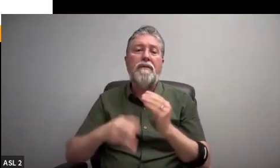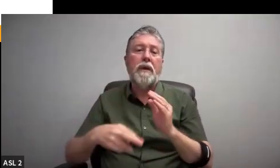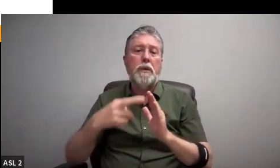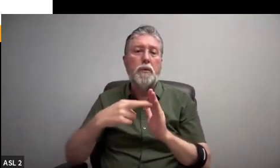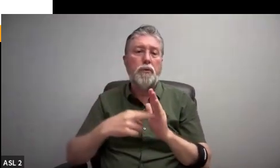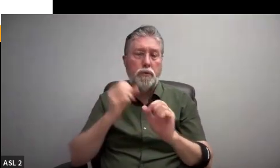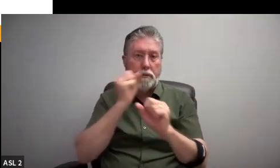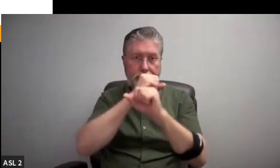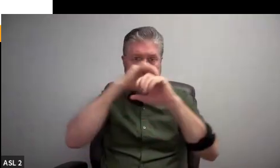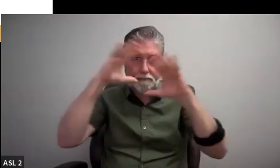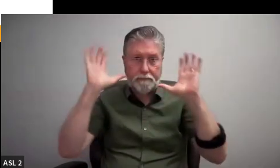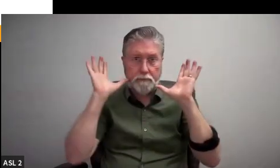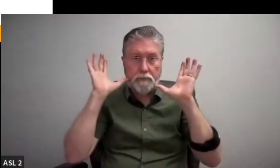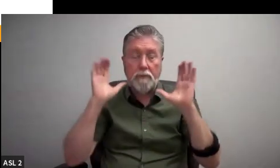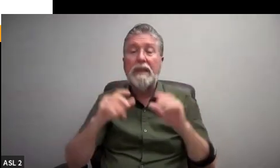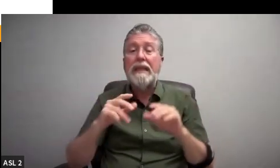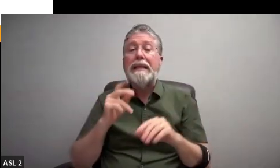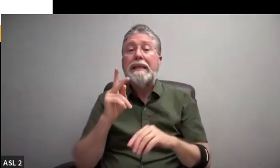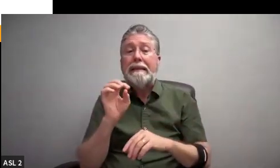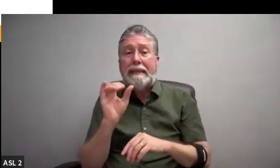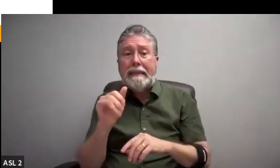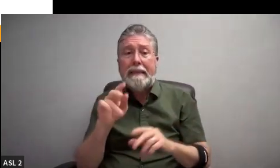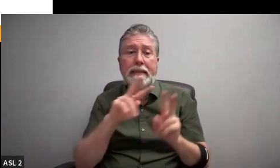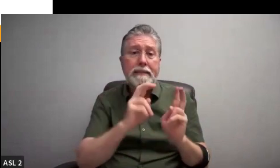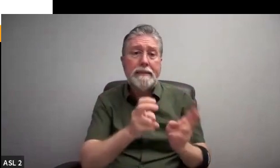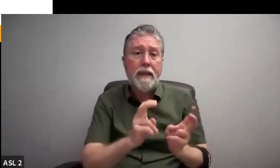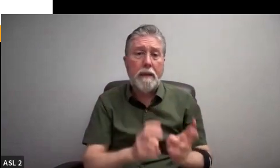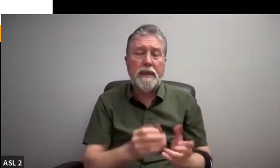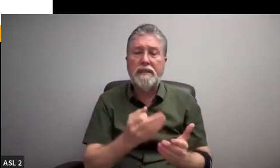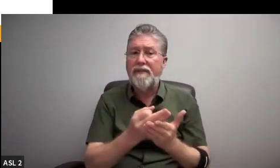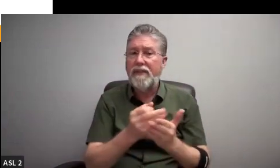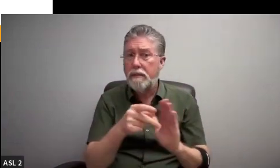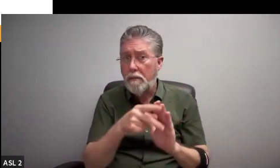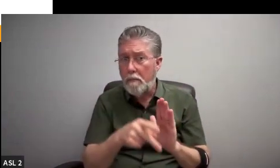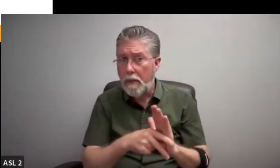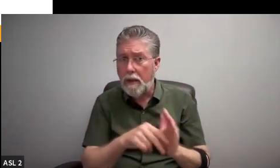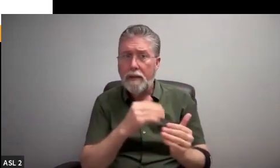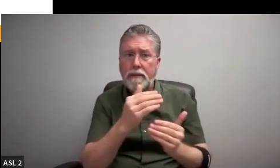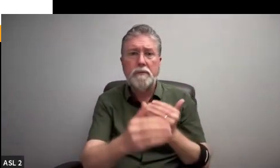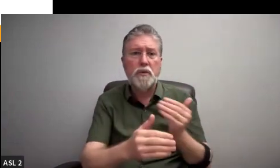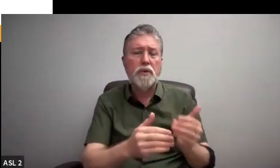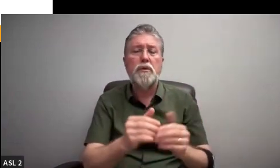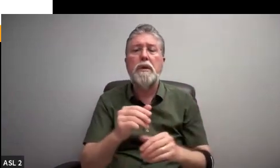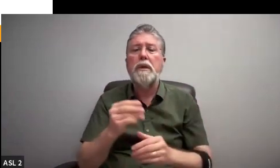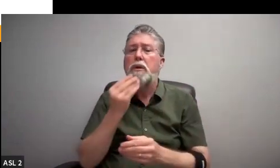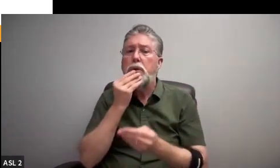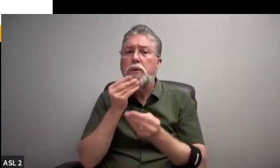fact sheets on key topic areas, such as fiscal policies and procedures and nutrition services,